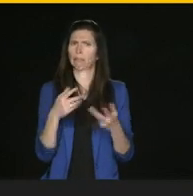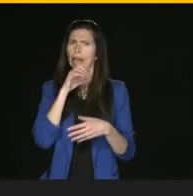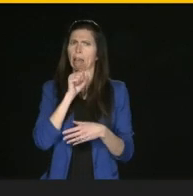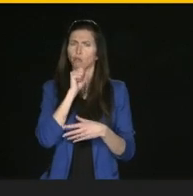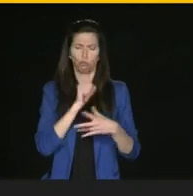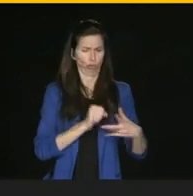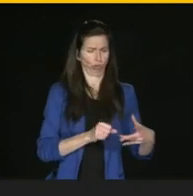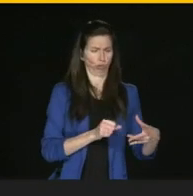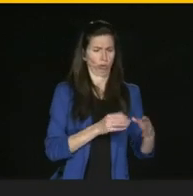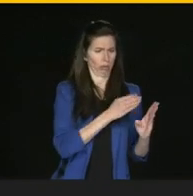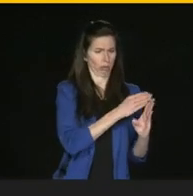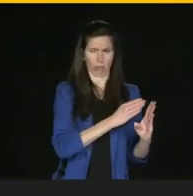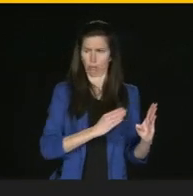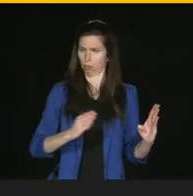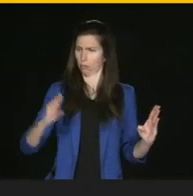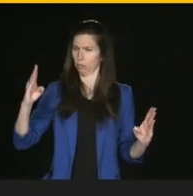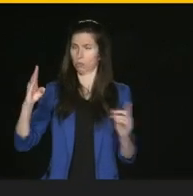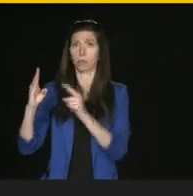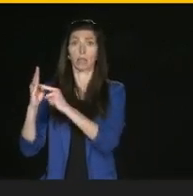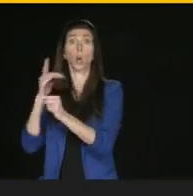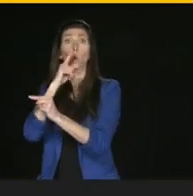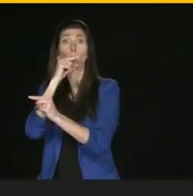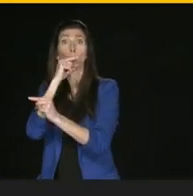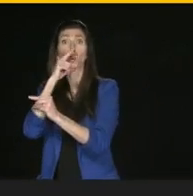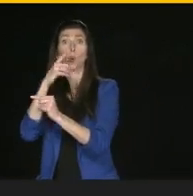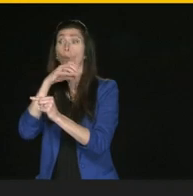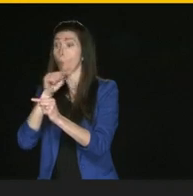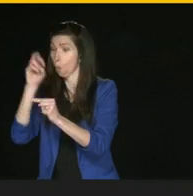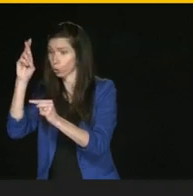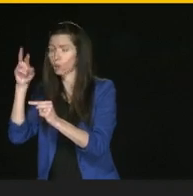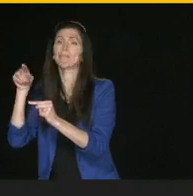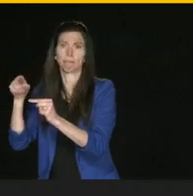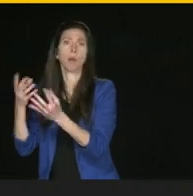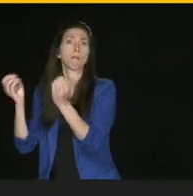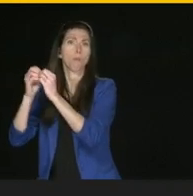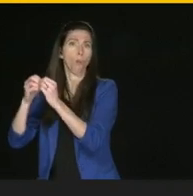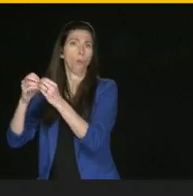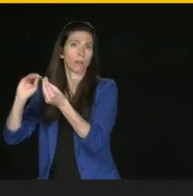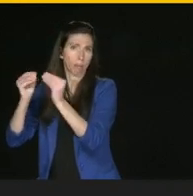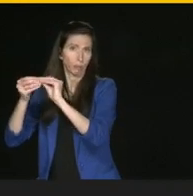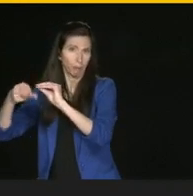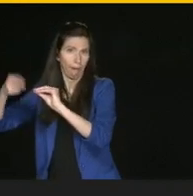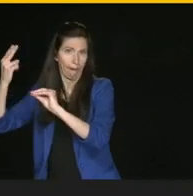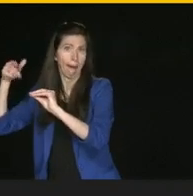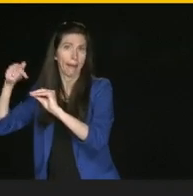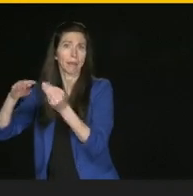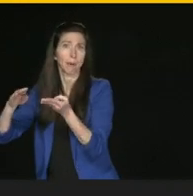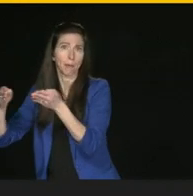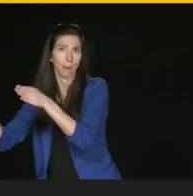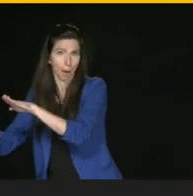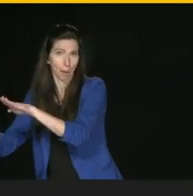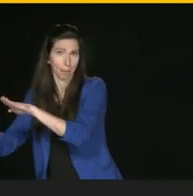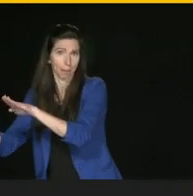SO IF YOU'RE SEEING CLUSTERS CONCENTRATED IN OLDER POPULATIONS, YOU'LL SEE A HIGHER FATALITY.